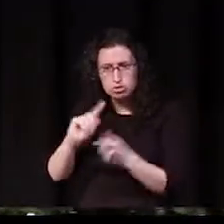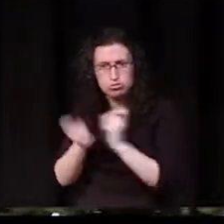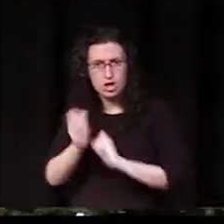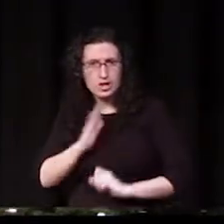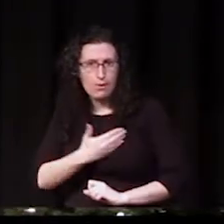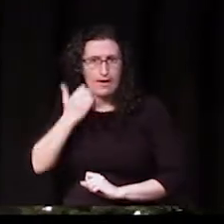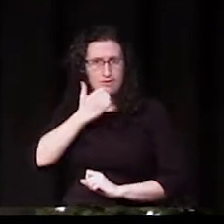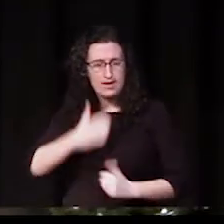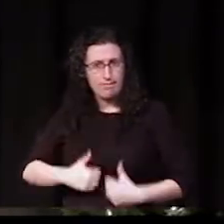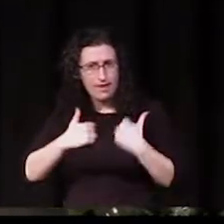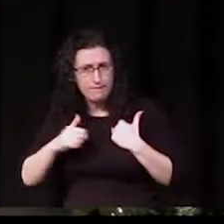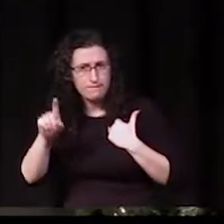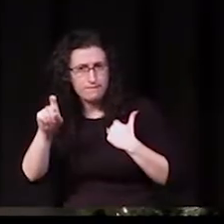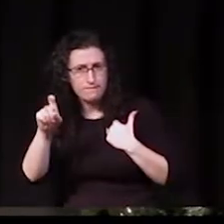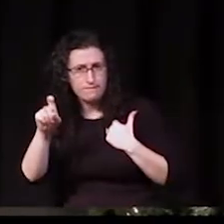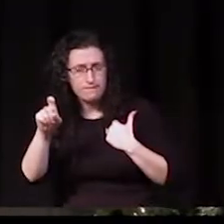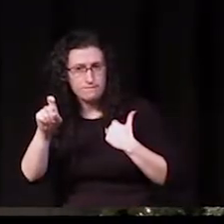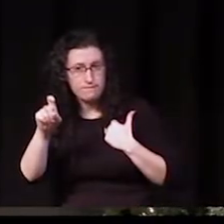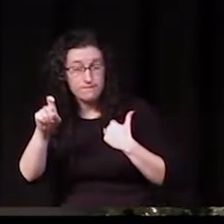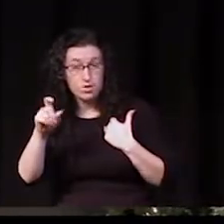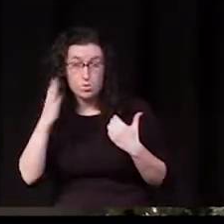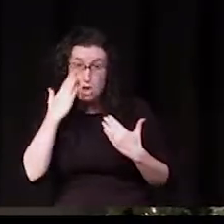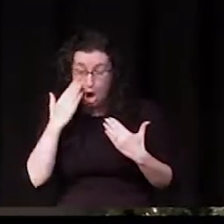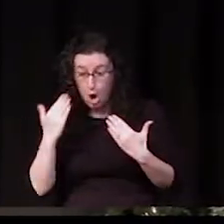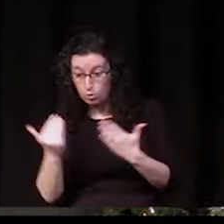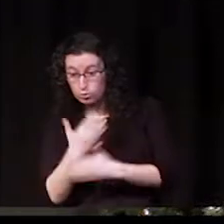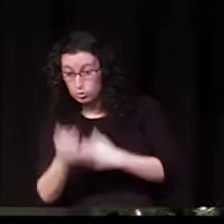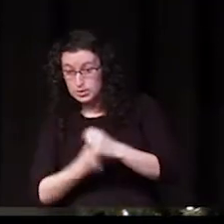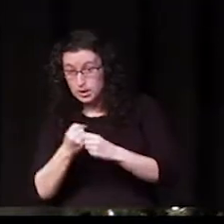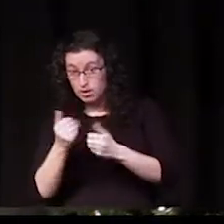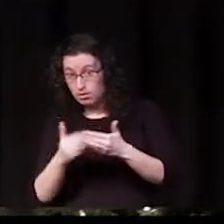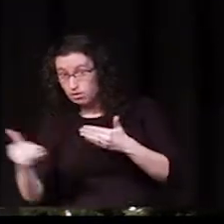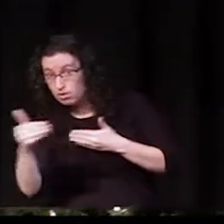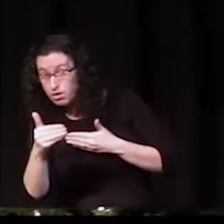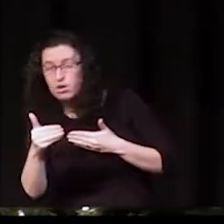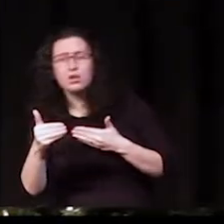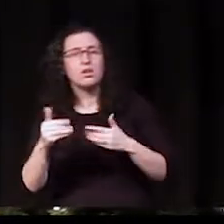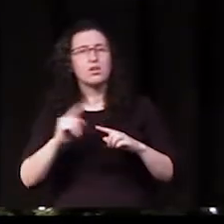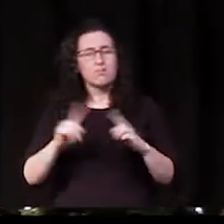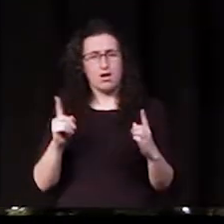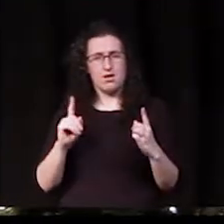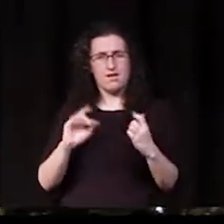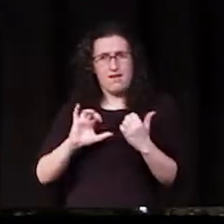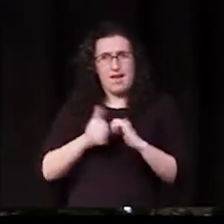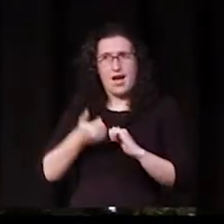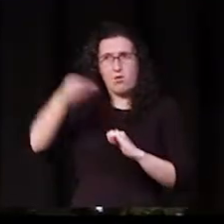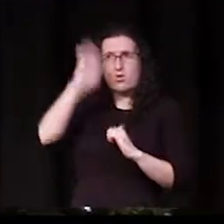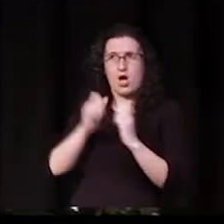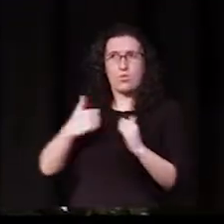even as we look at the turn of the new year? How does "God with us," make a difference?